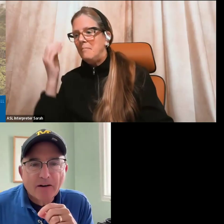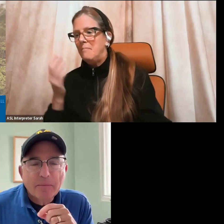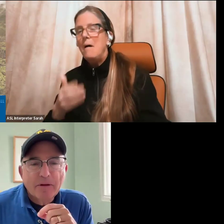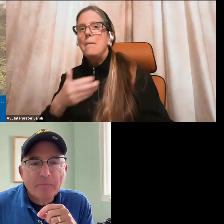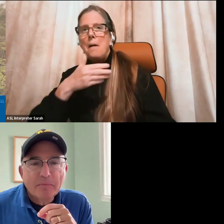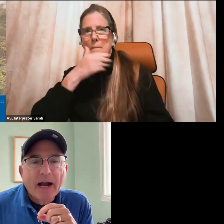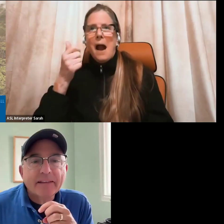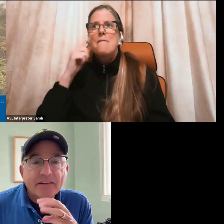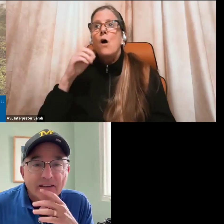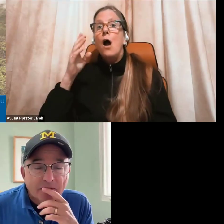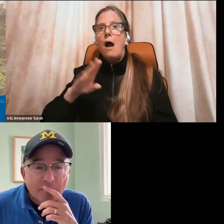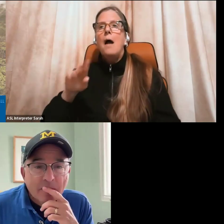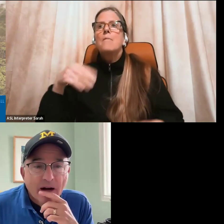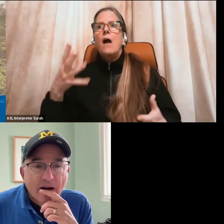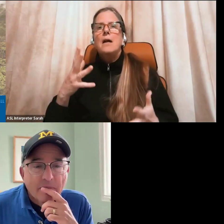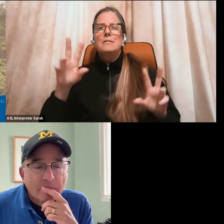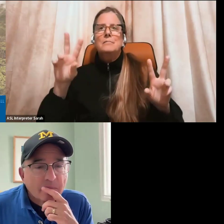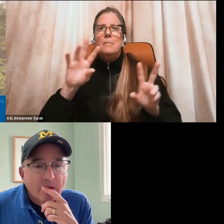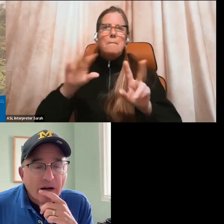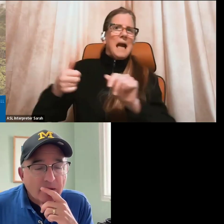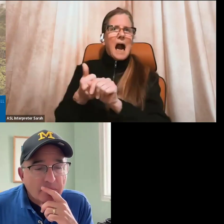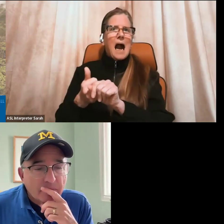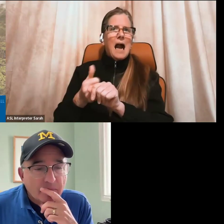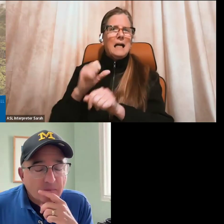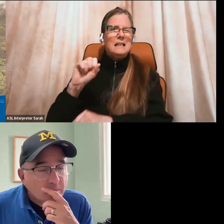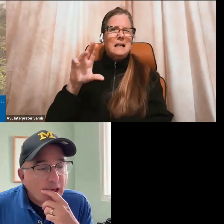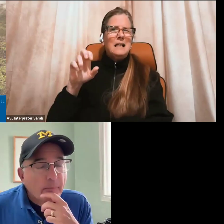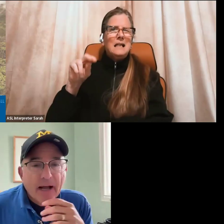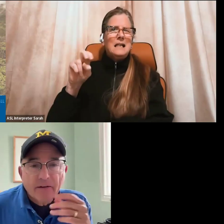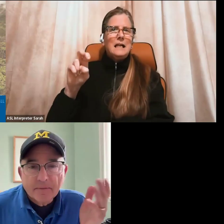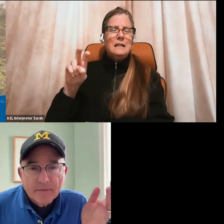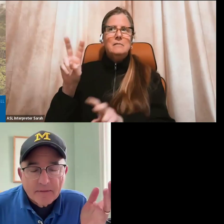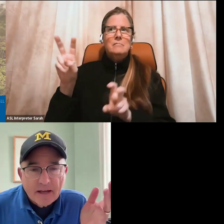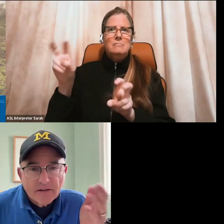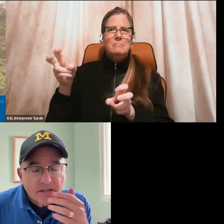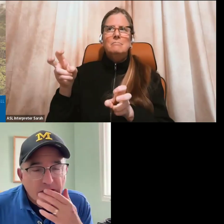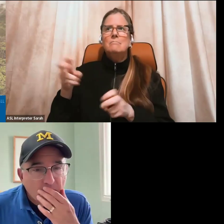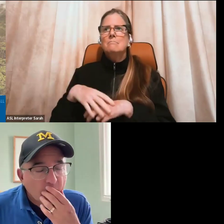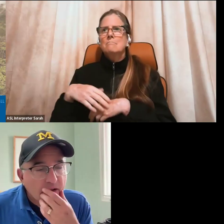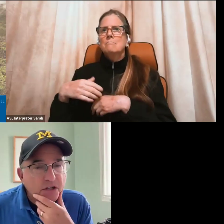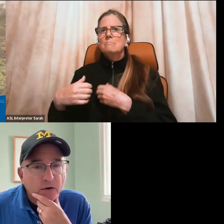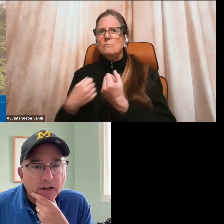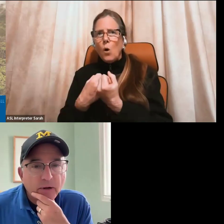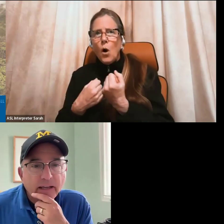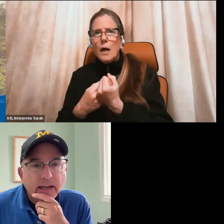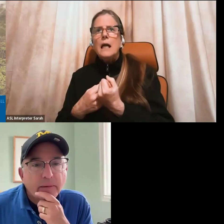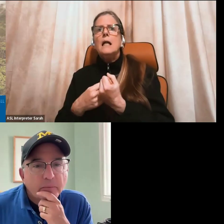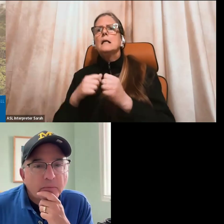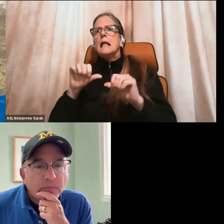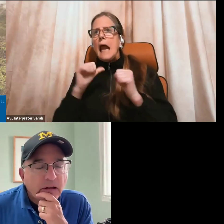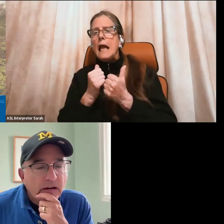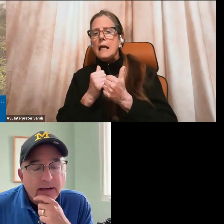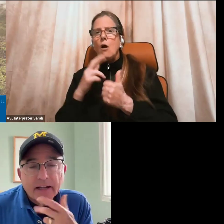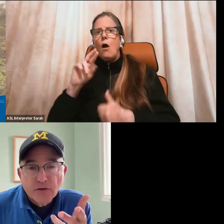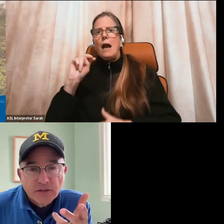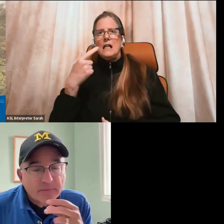provider to be behind the scenes, helping out the agency or NGO in any way they can, and as you